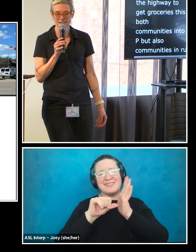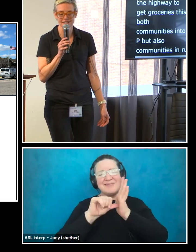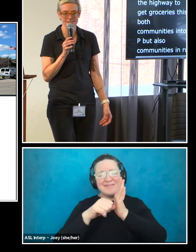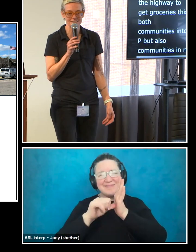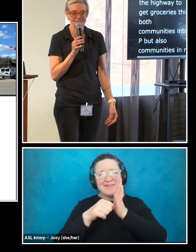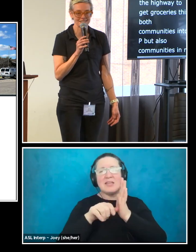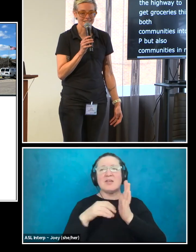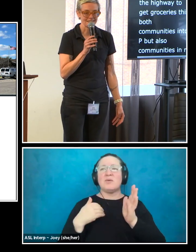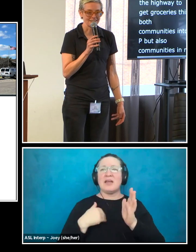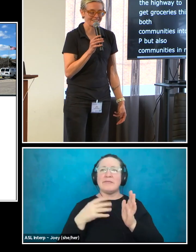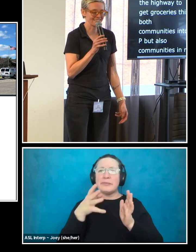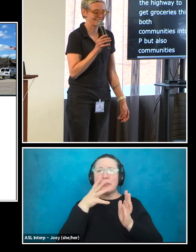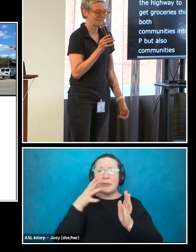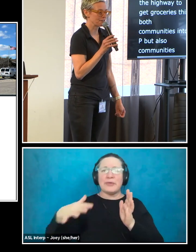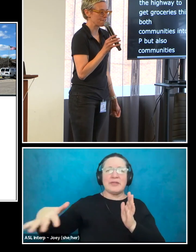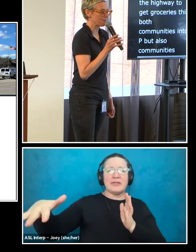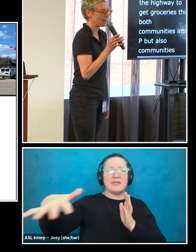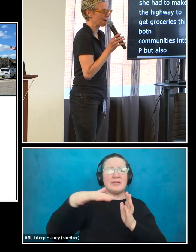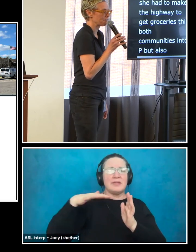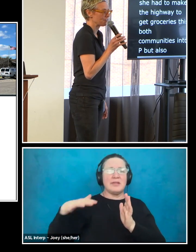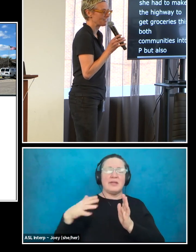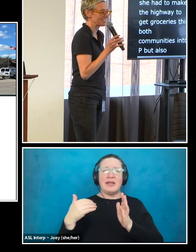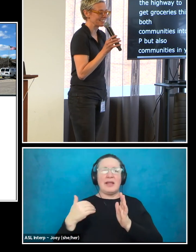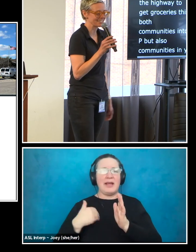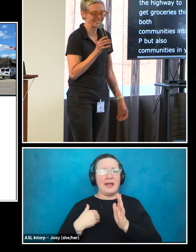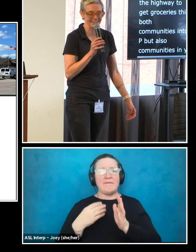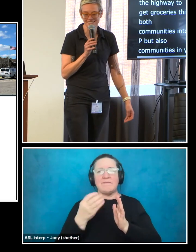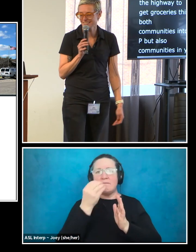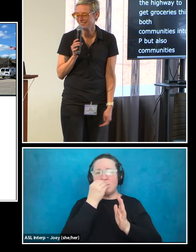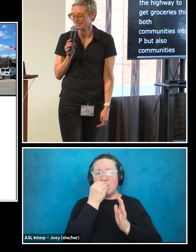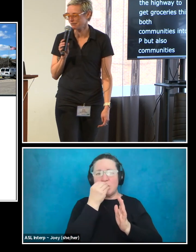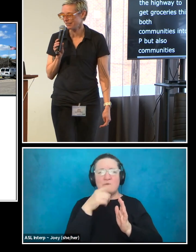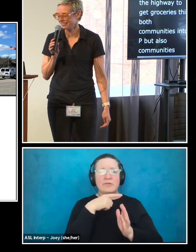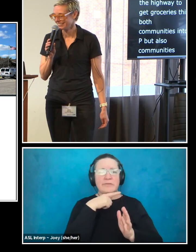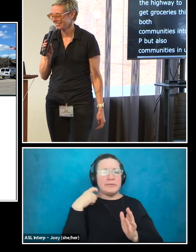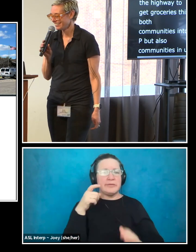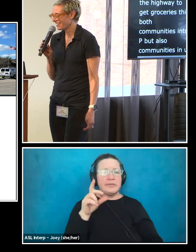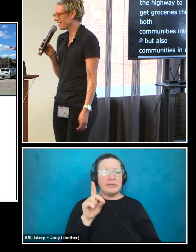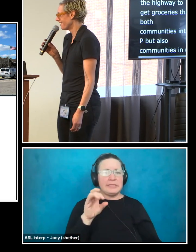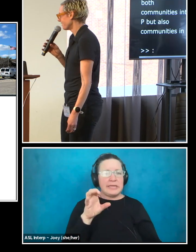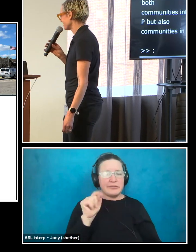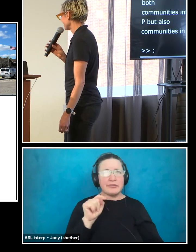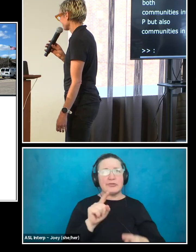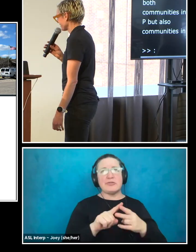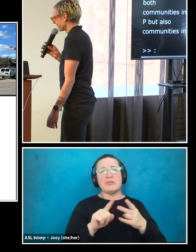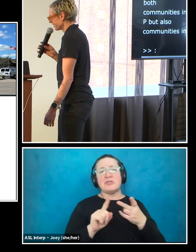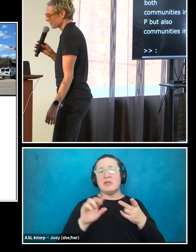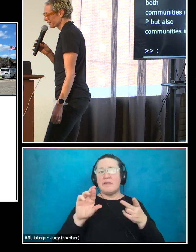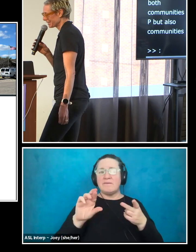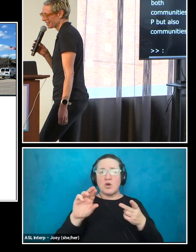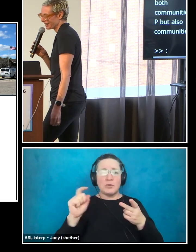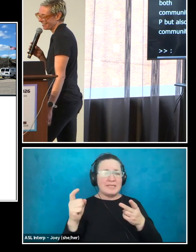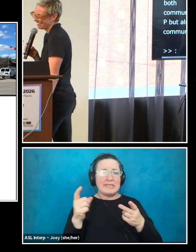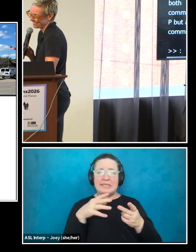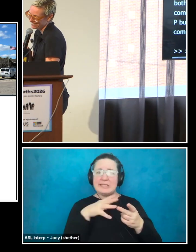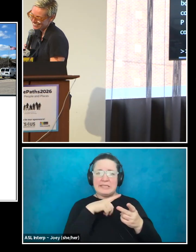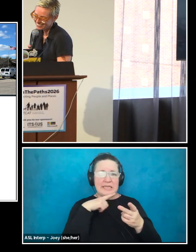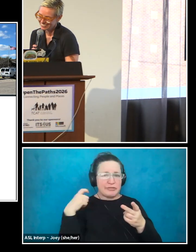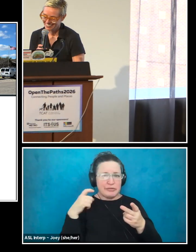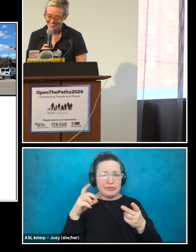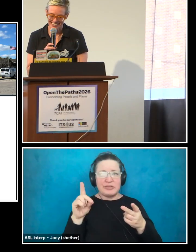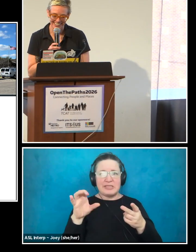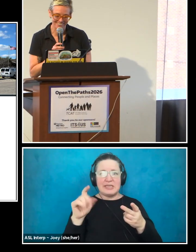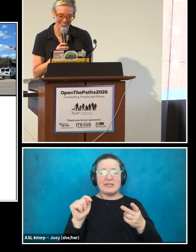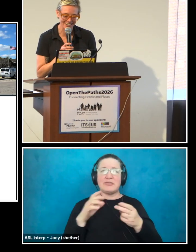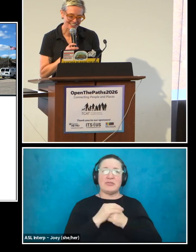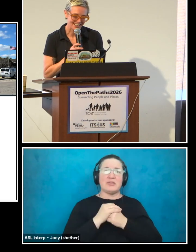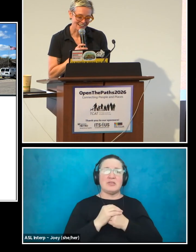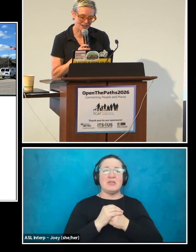deserts. The nearest 24-hour pharmacy in Seattle is in Issaquah. Um, which just kills me. Uh, but